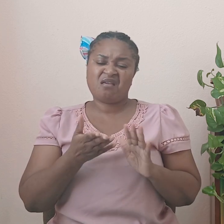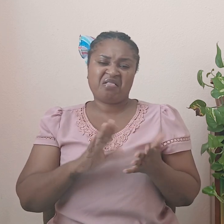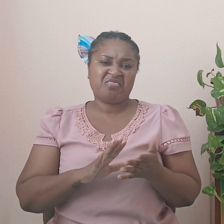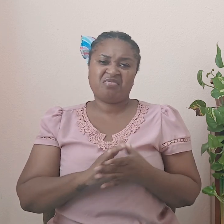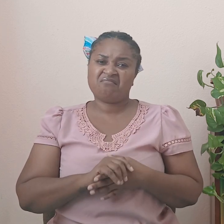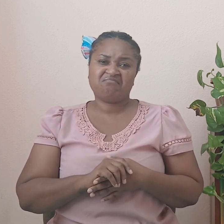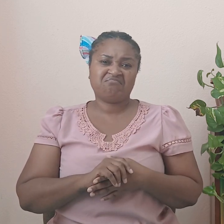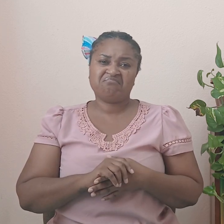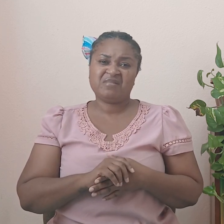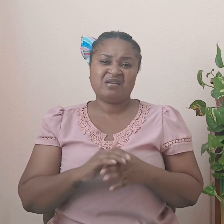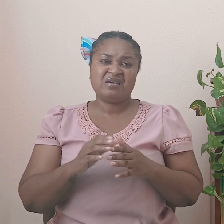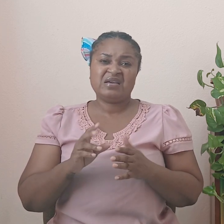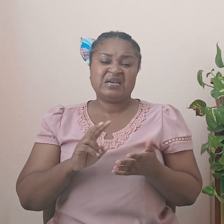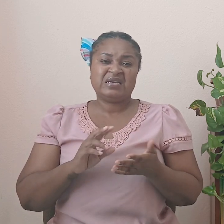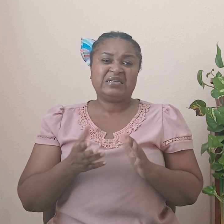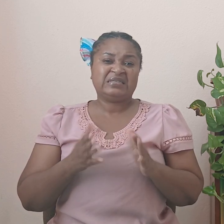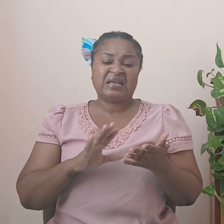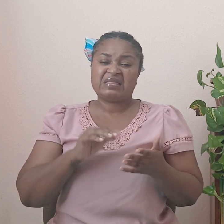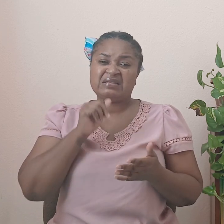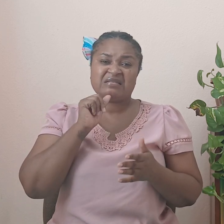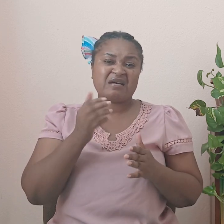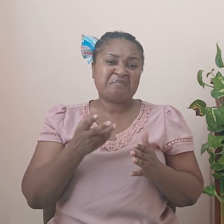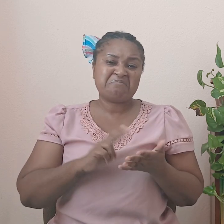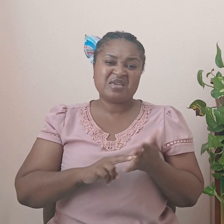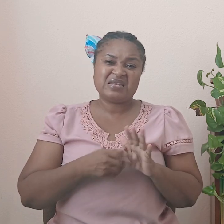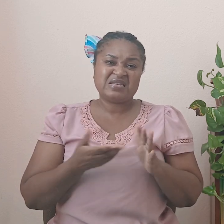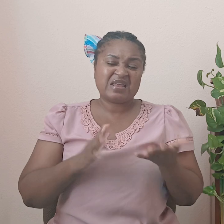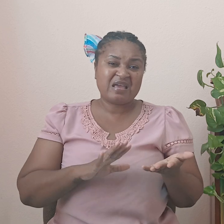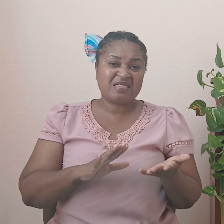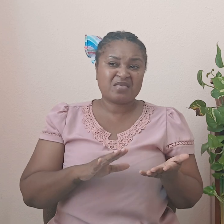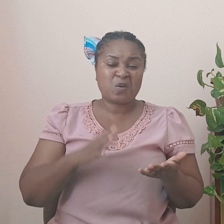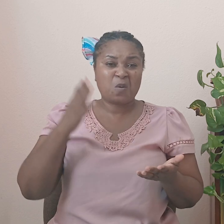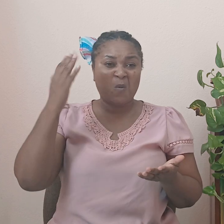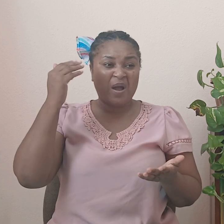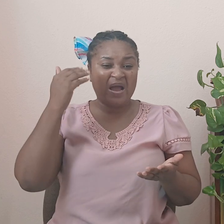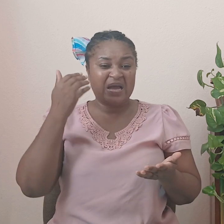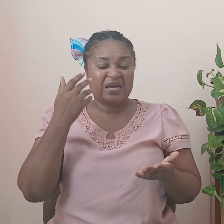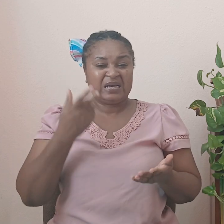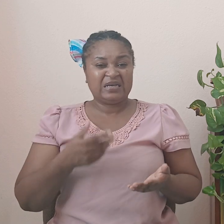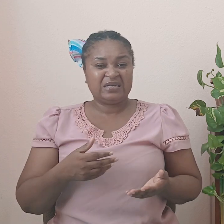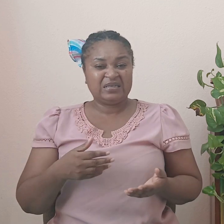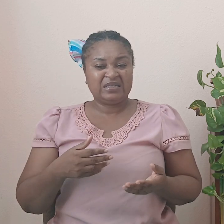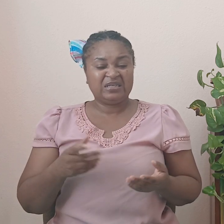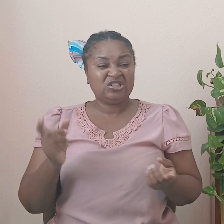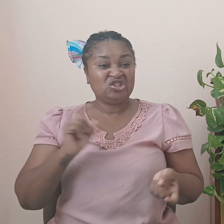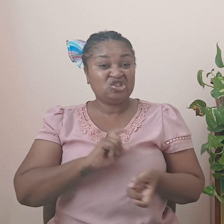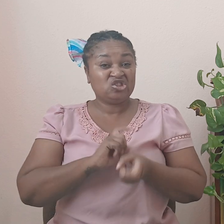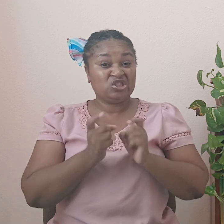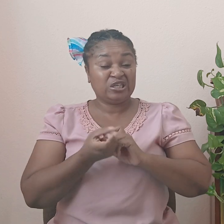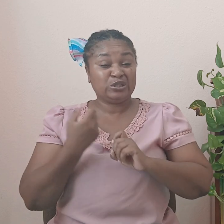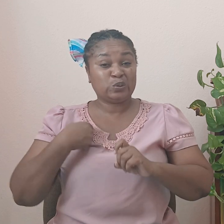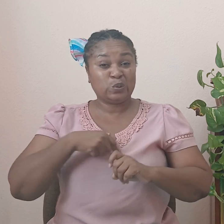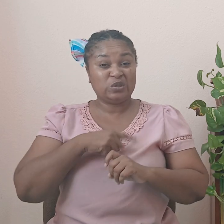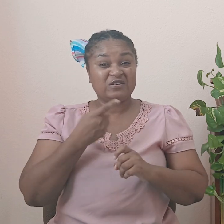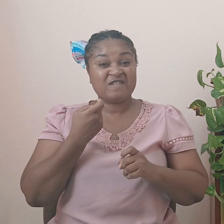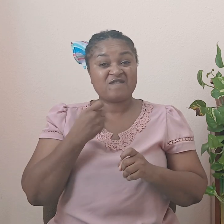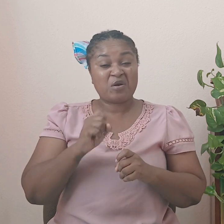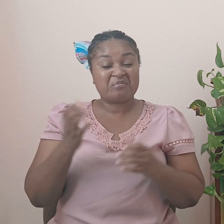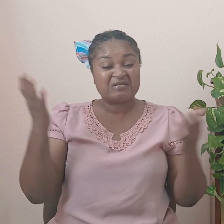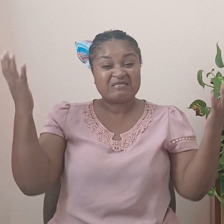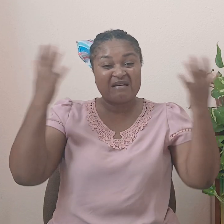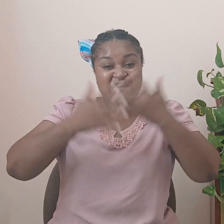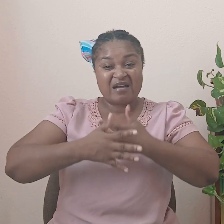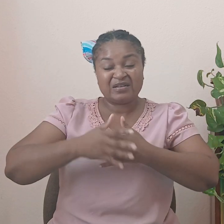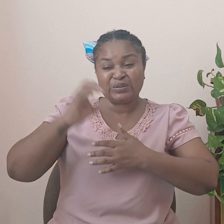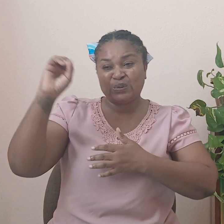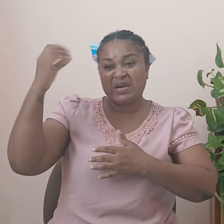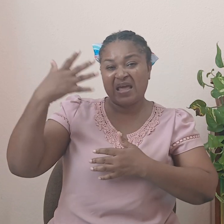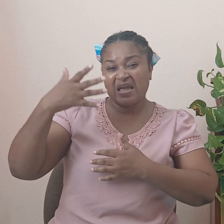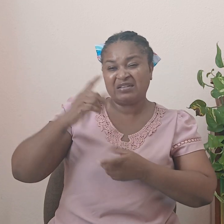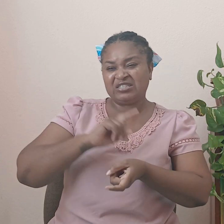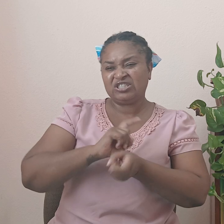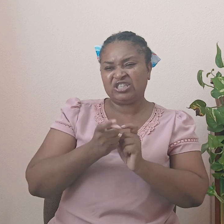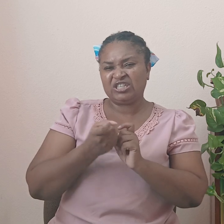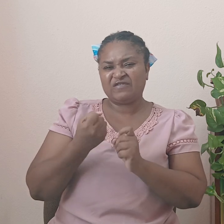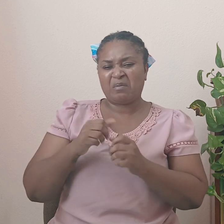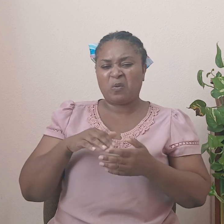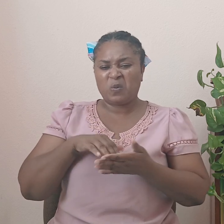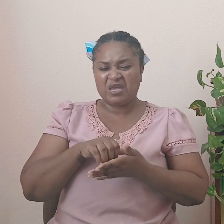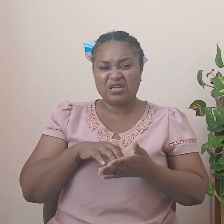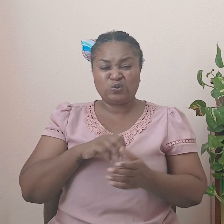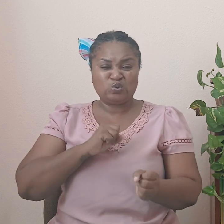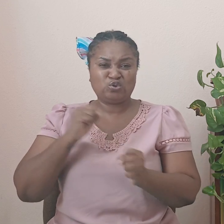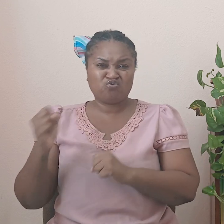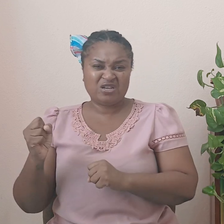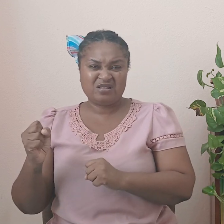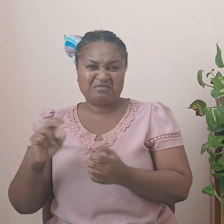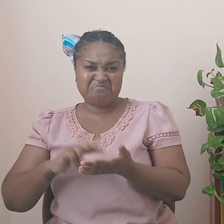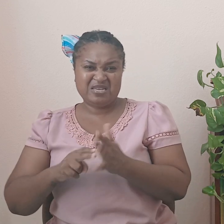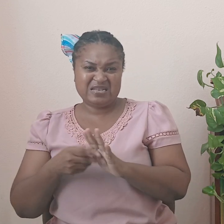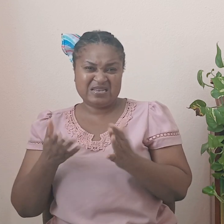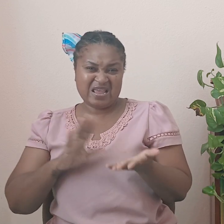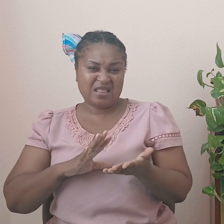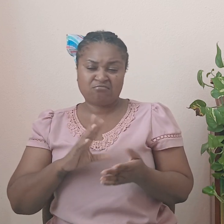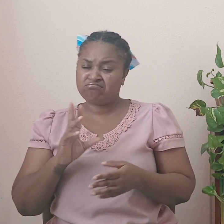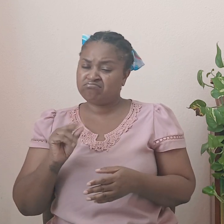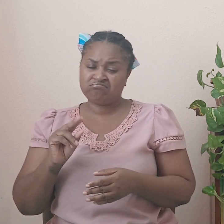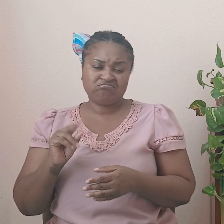Death is not death, if it raises us from darkness to light, from weakness to strength. Death is